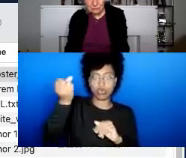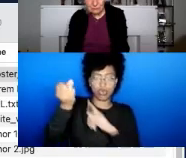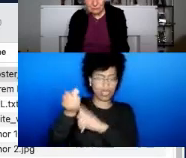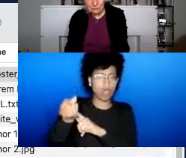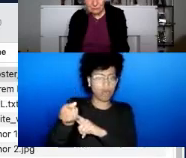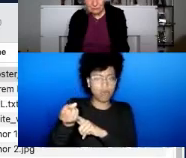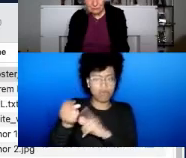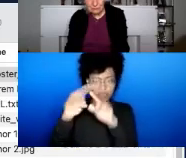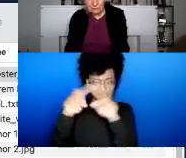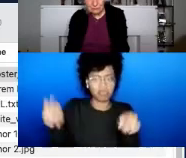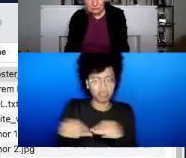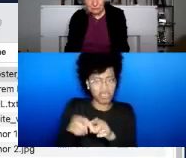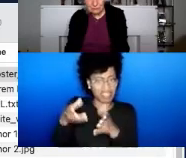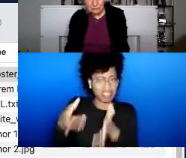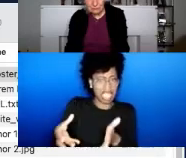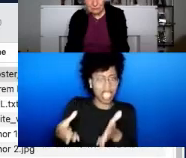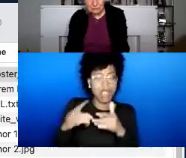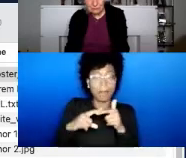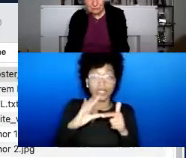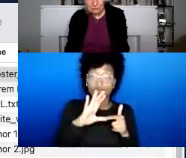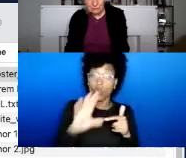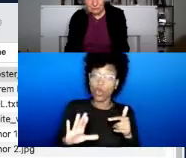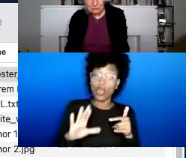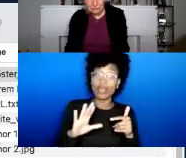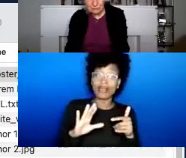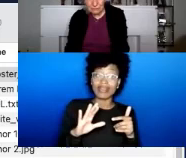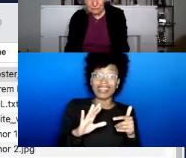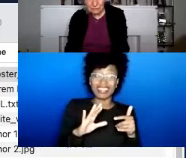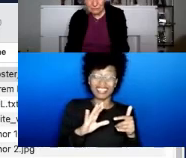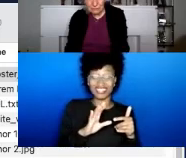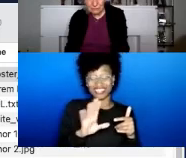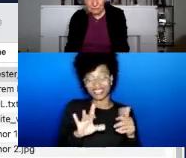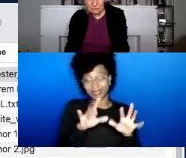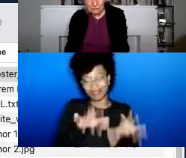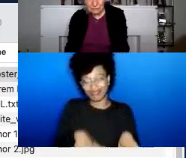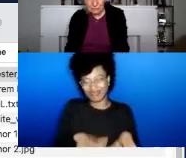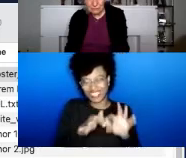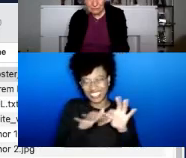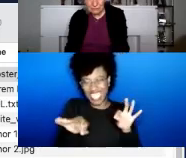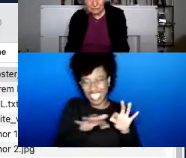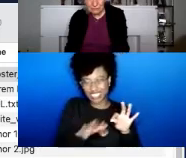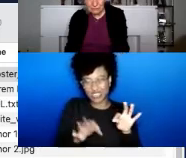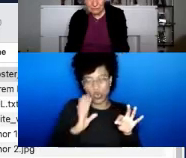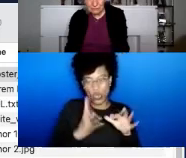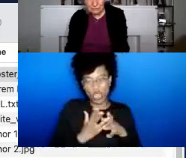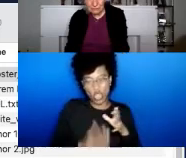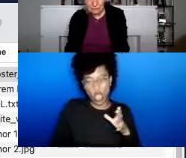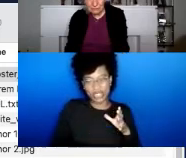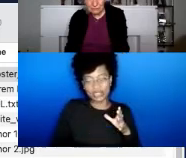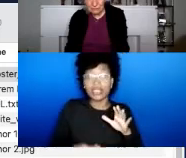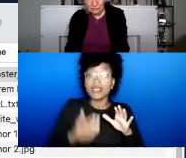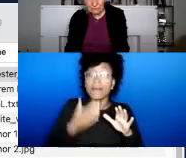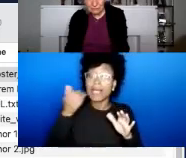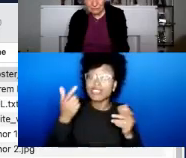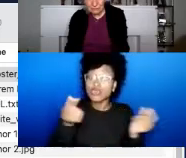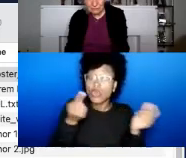there. But all of your texts are going to be lost. 07:43:15 So what you need to do is copy your text into another document.